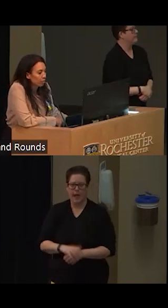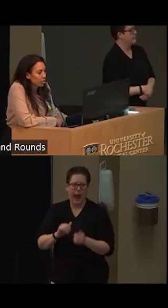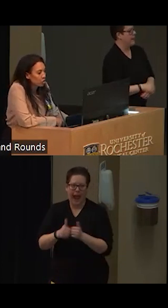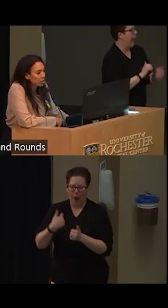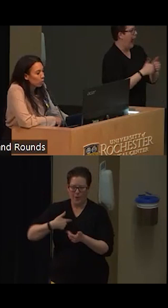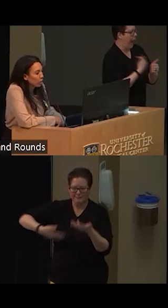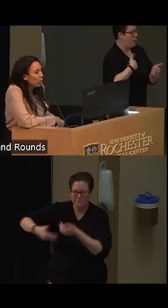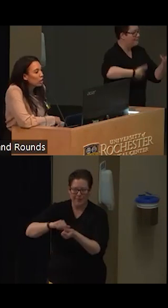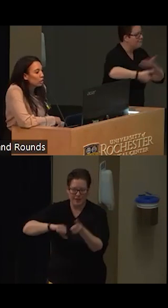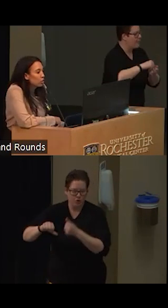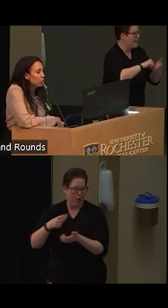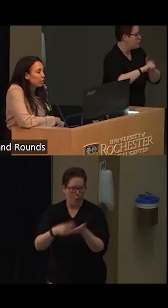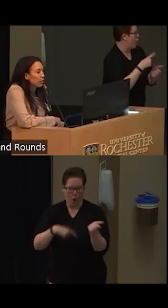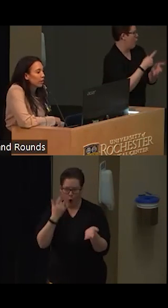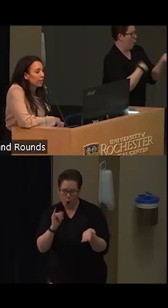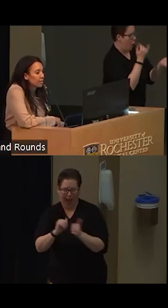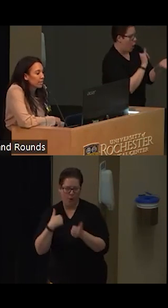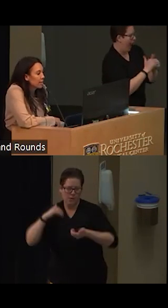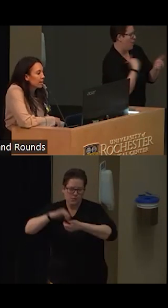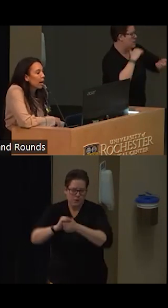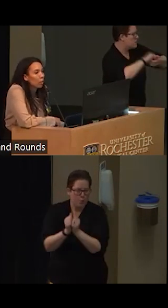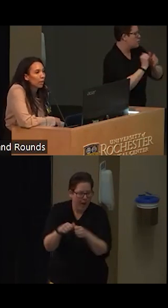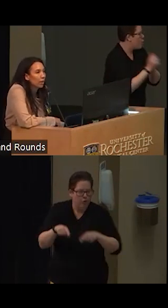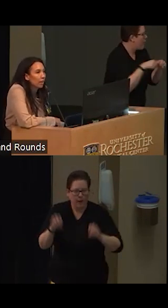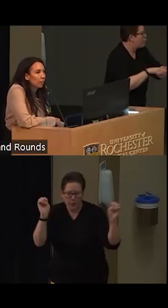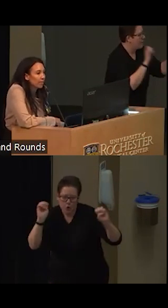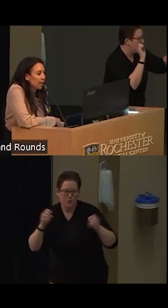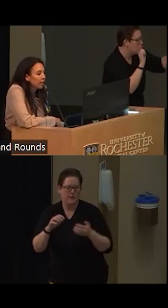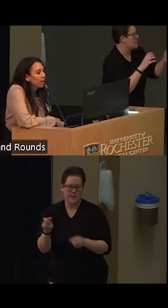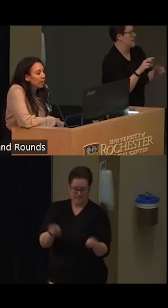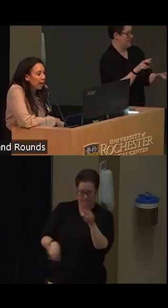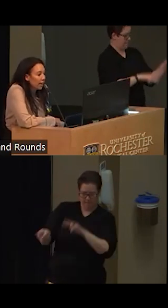interprofessional teamwork looked like during a crisis and how are we going to evaluate that again